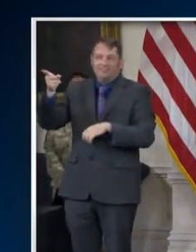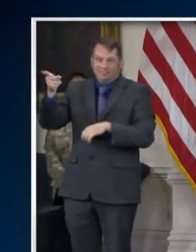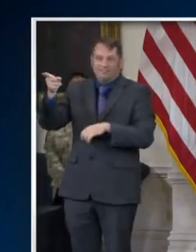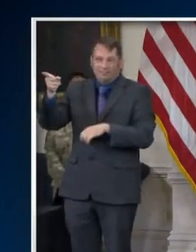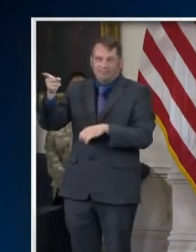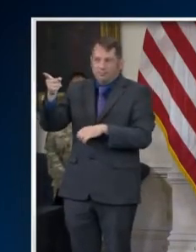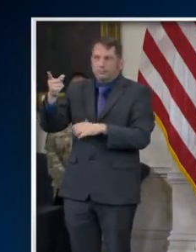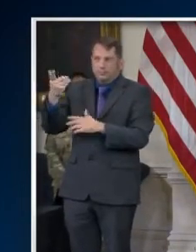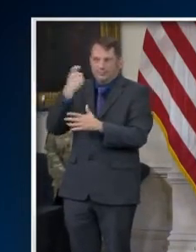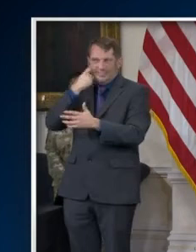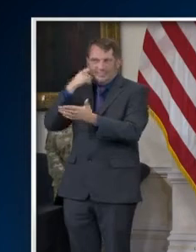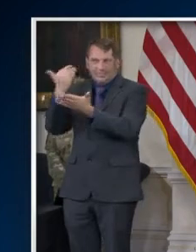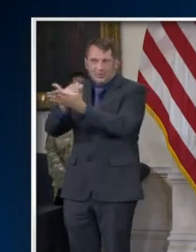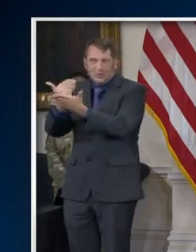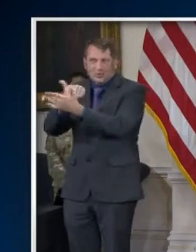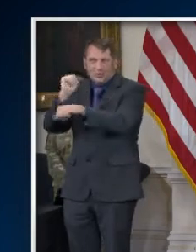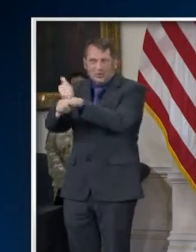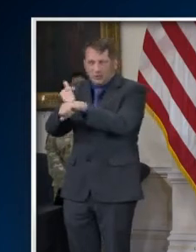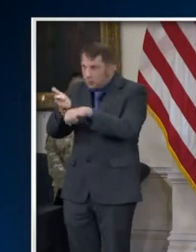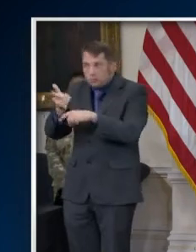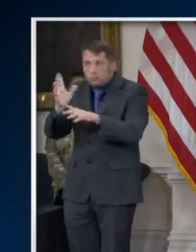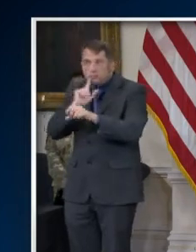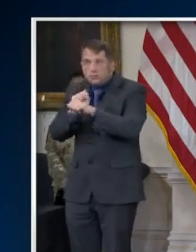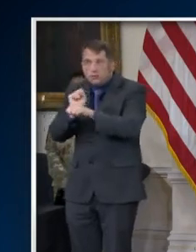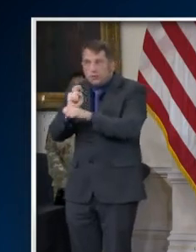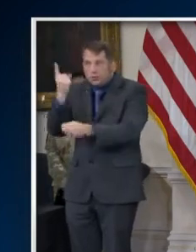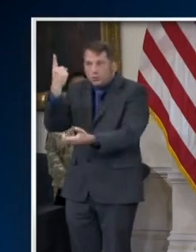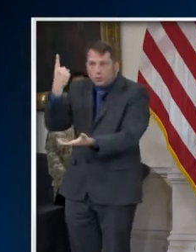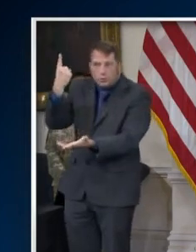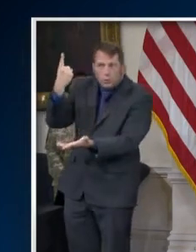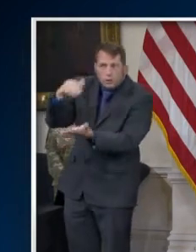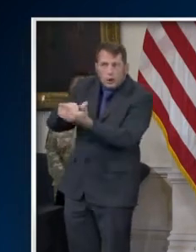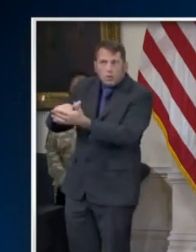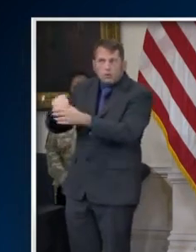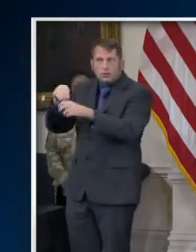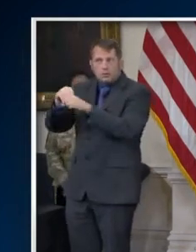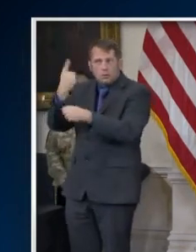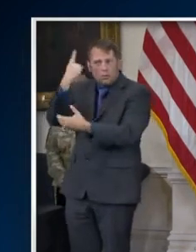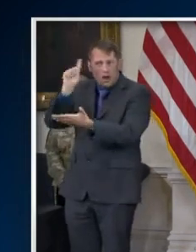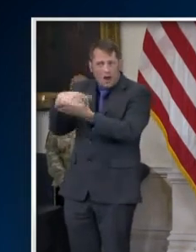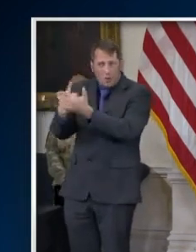, AND IT YESTERDAY, M&T BANK STADIUM REACHED A NEW HIGH FOR